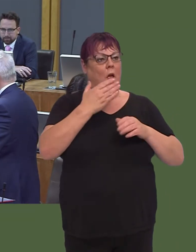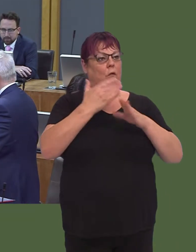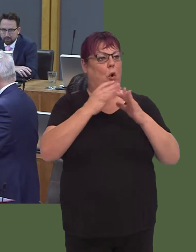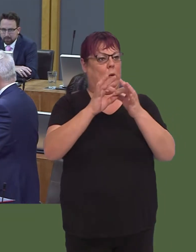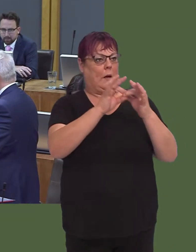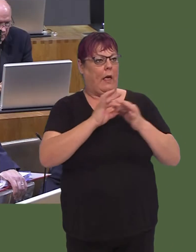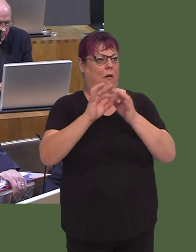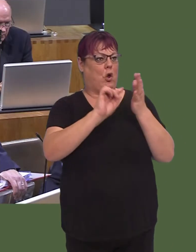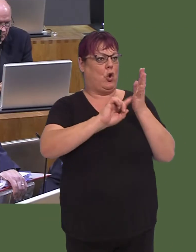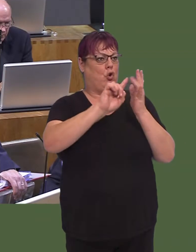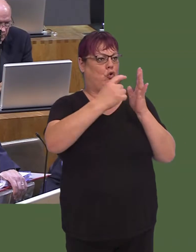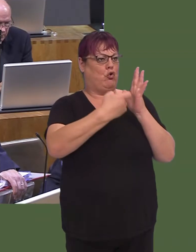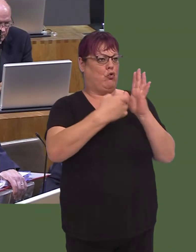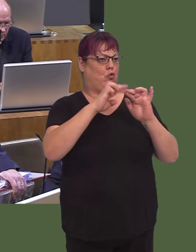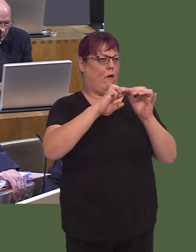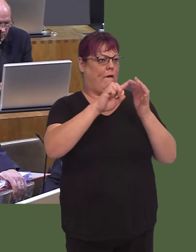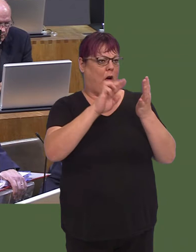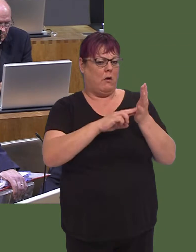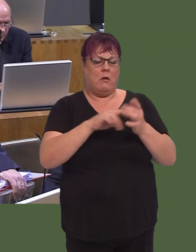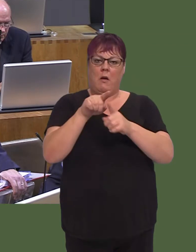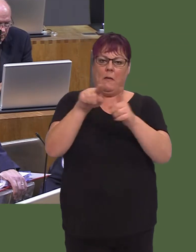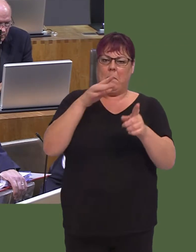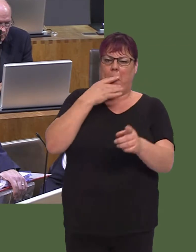the fine example of co-operative working that we've seen there, helping the people who are